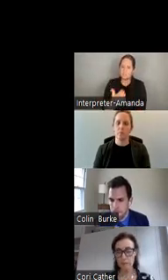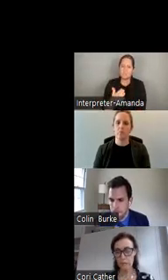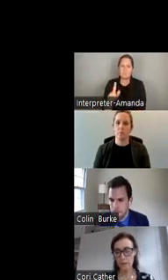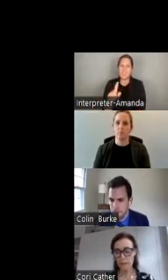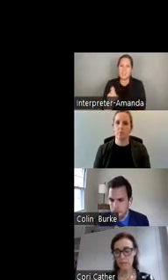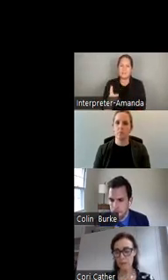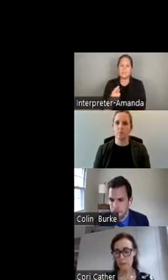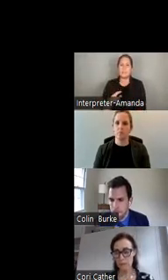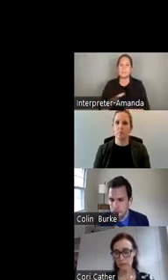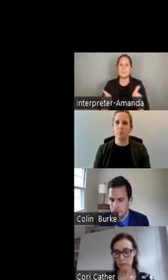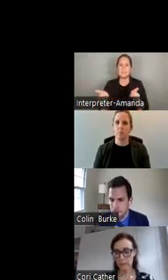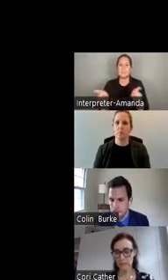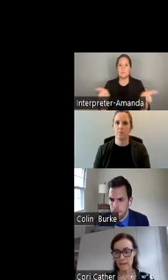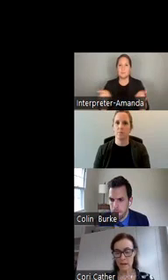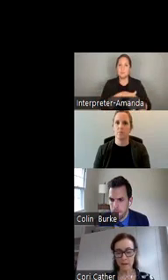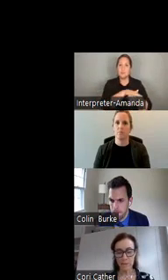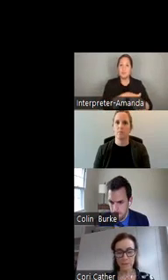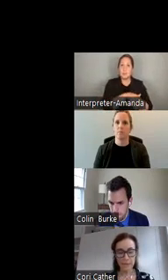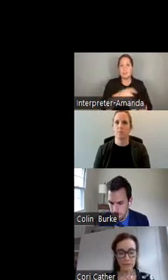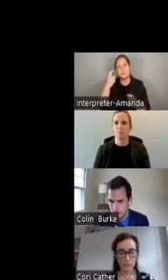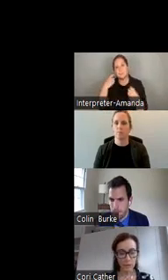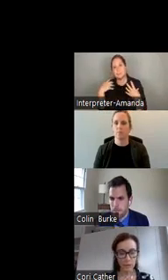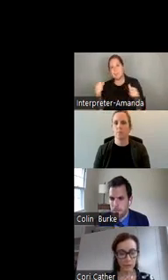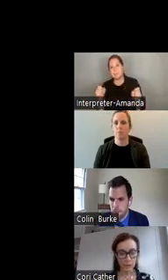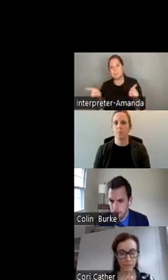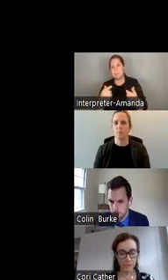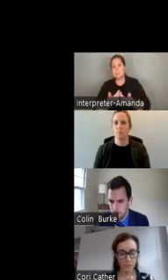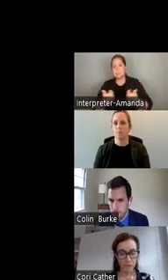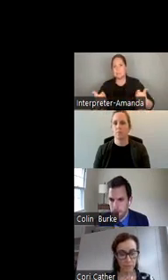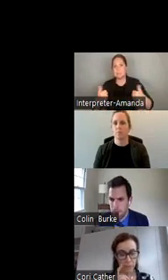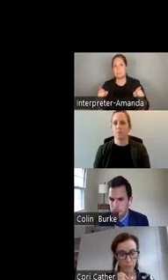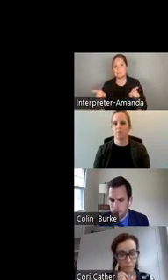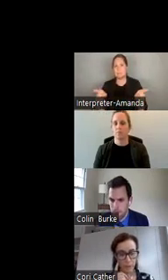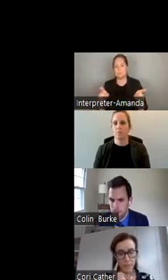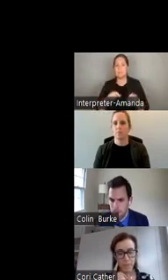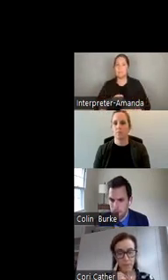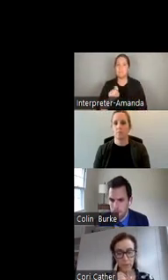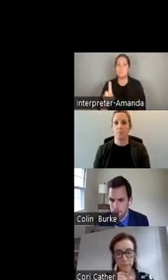stress versus mental illness um let me ask you a question um for Dr Burke I'm curious about the